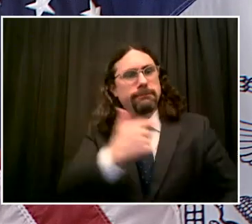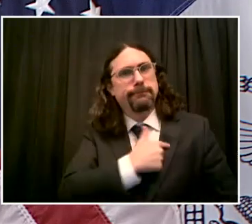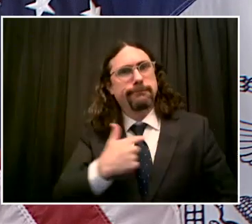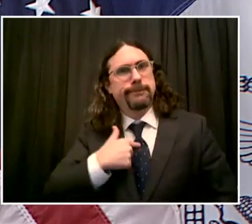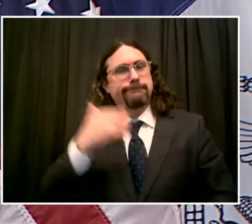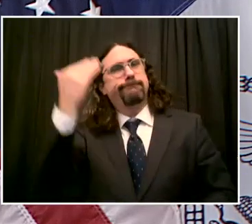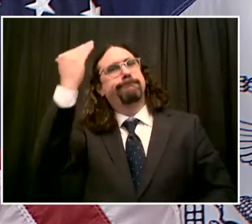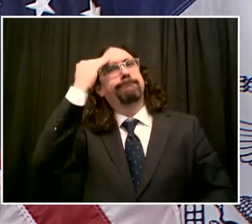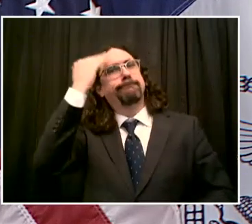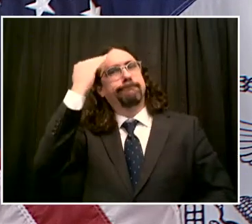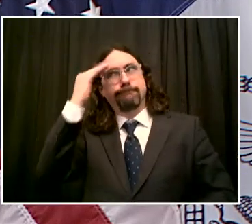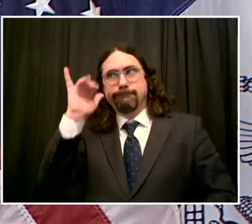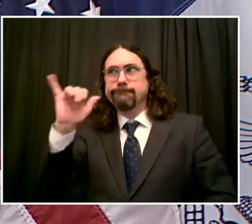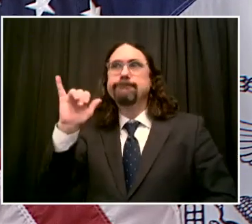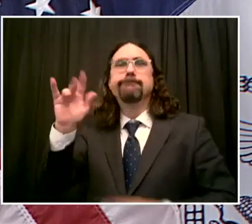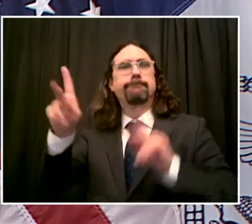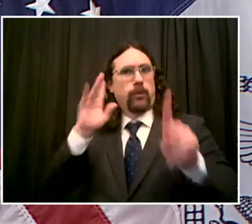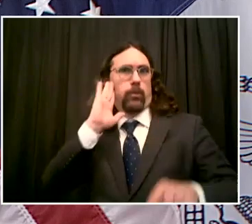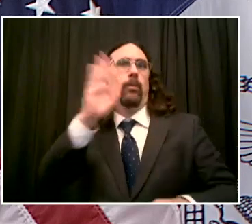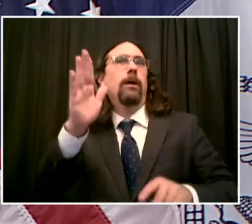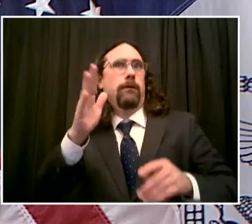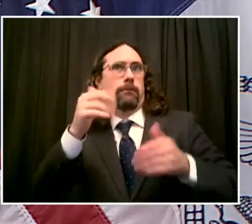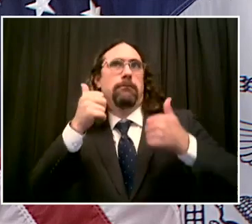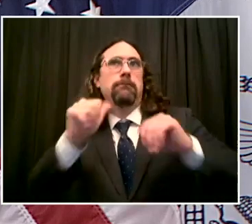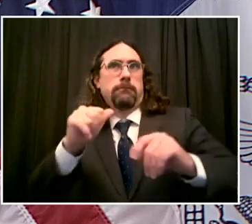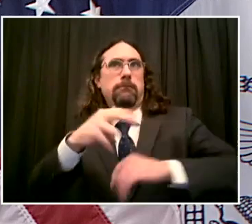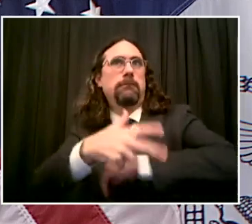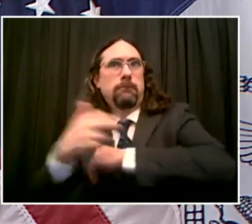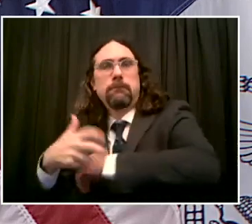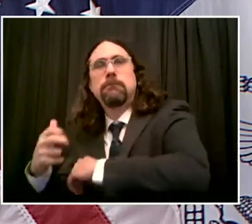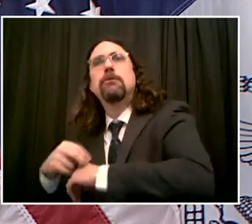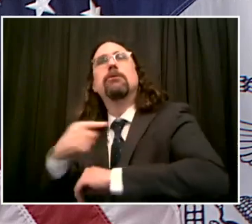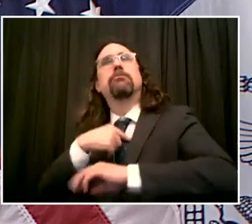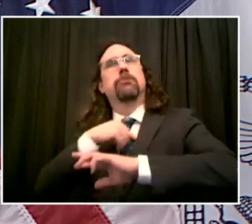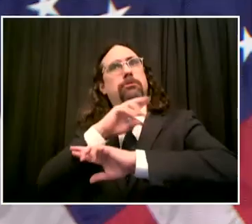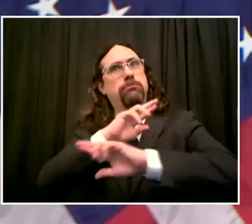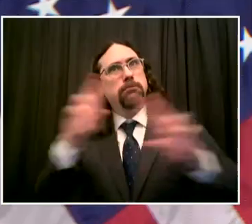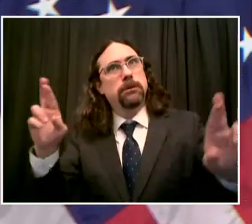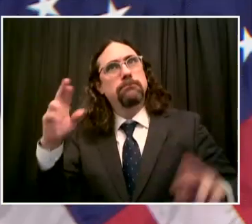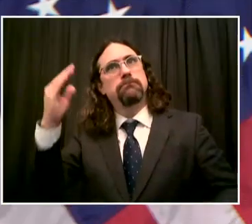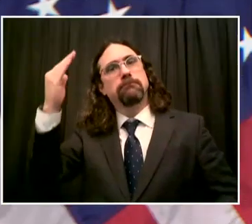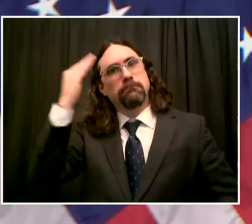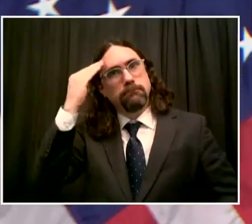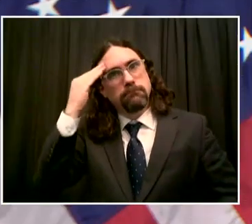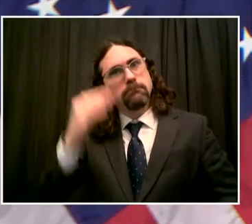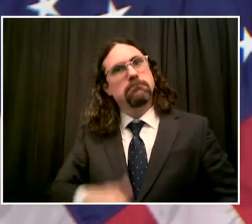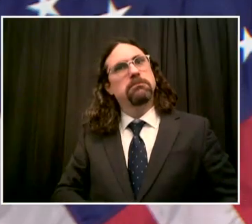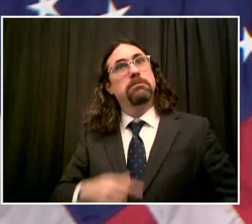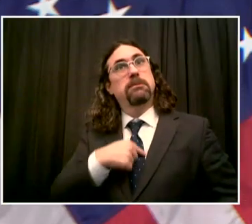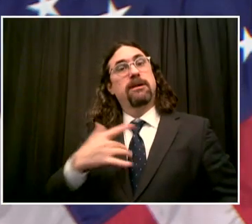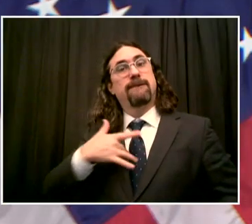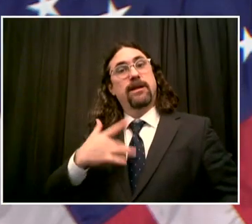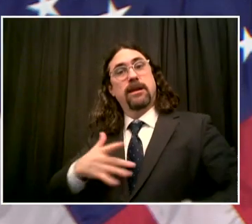ADJUSTMENTS. THEE RWILL BE A LOT OF ADJUSTMENTS FOR TONIGHT D ANAN